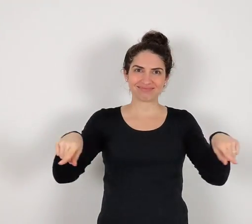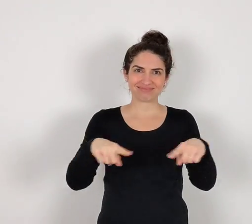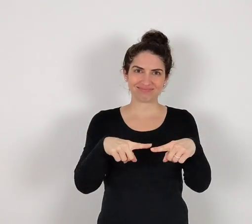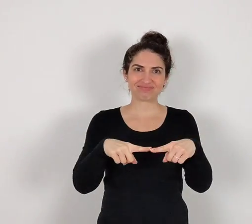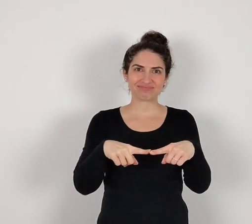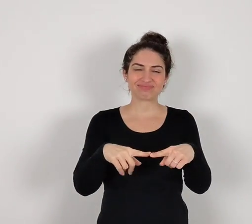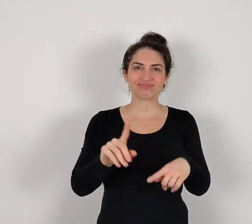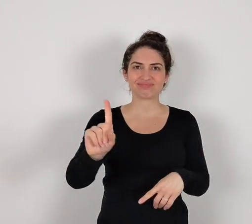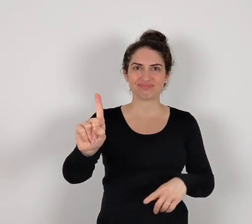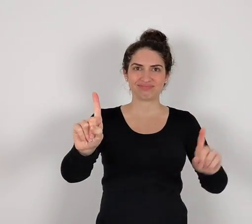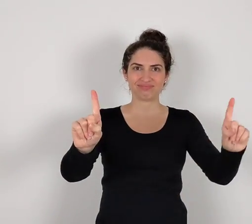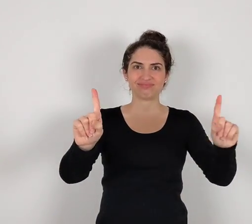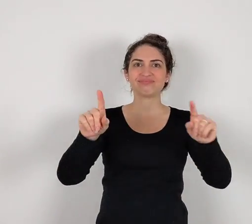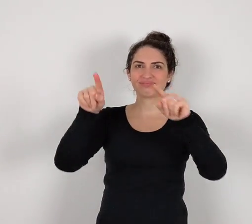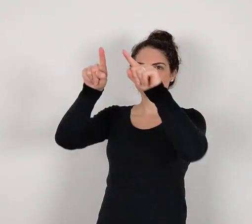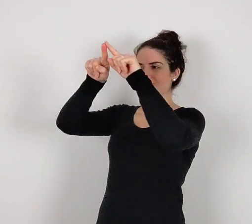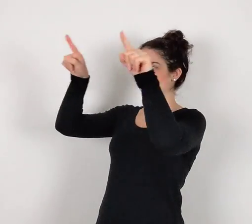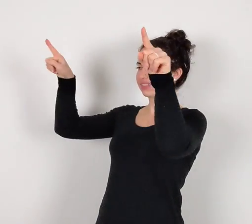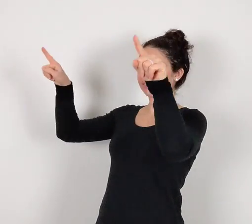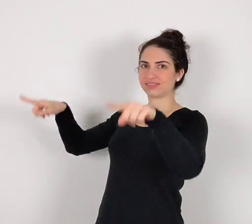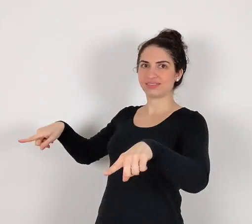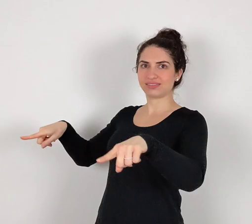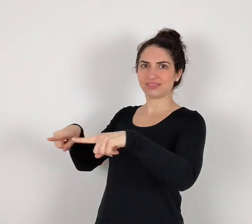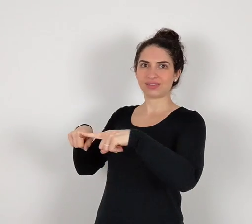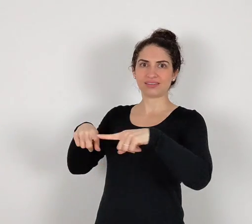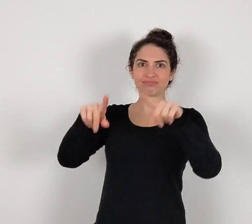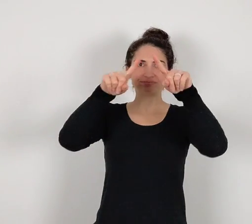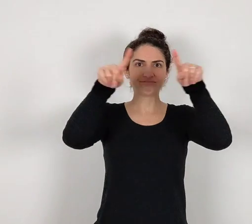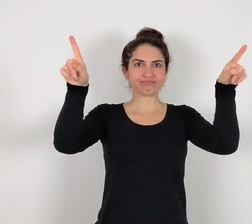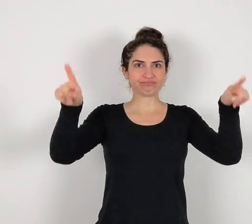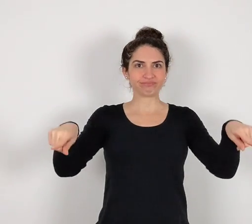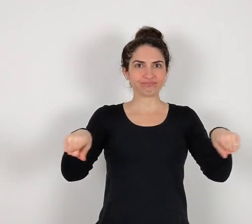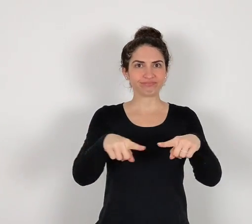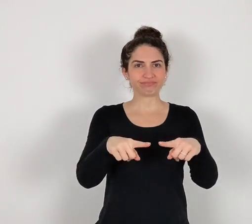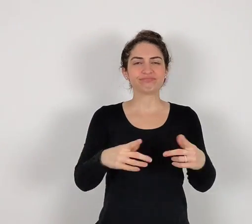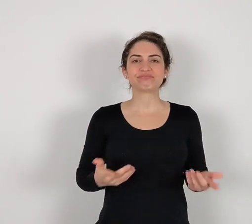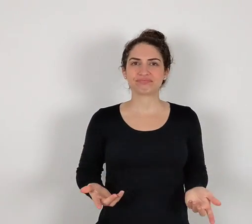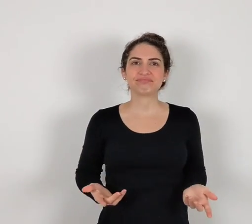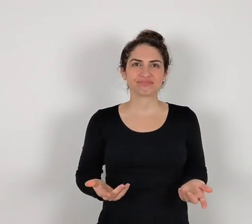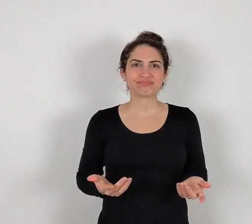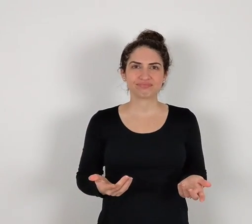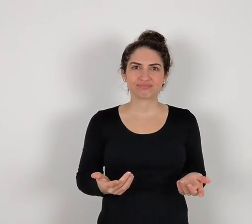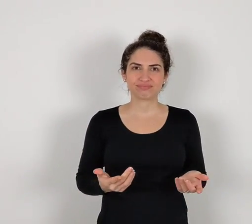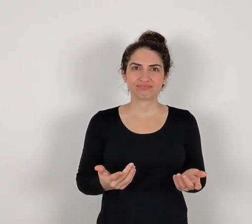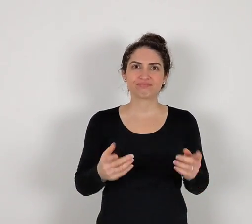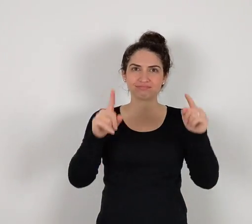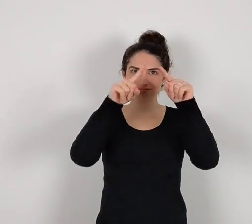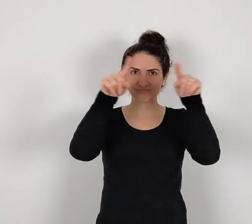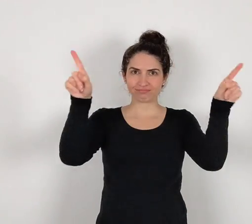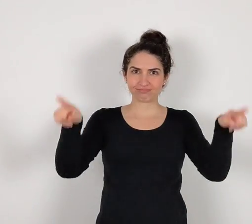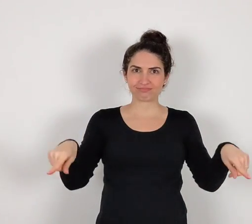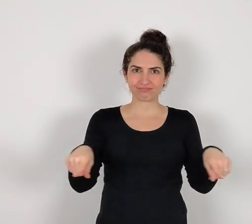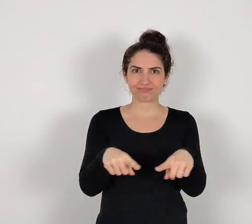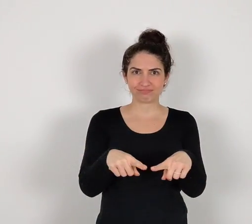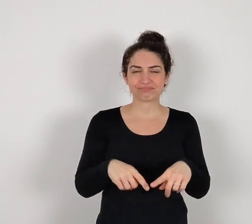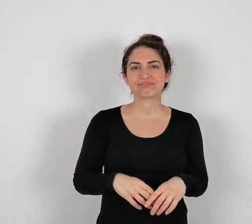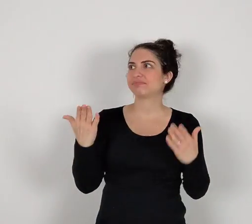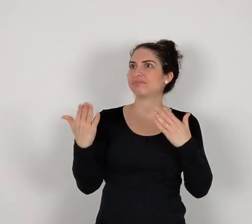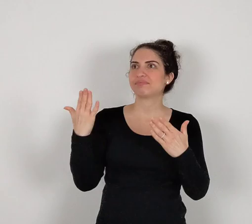that's a different sign -- like this, where you outline the shape of a sign. Sign